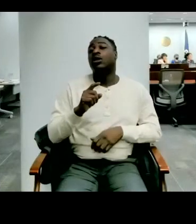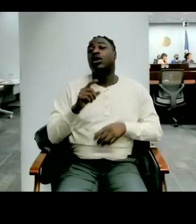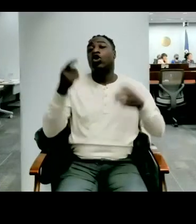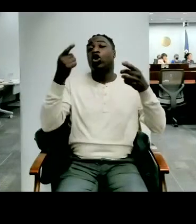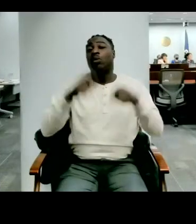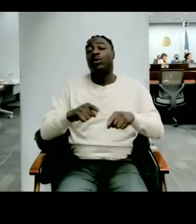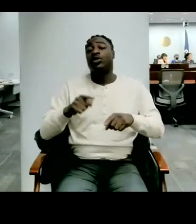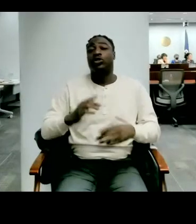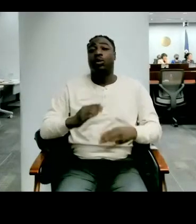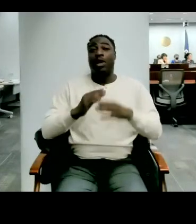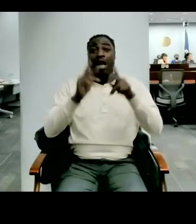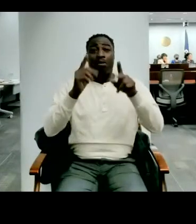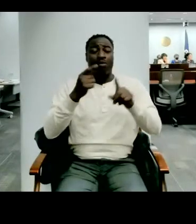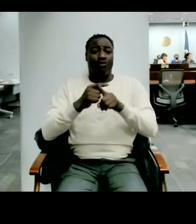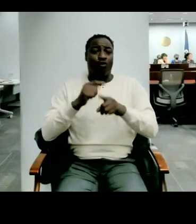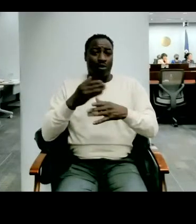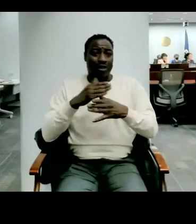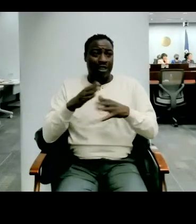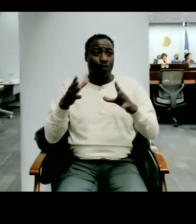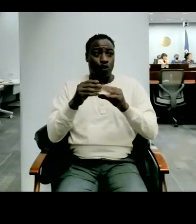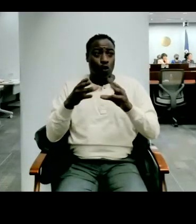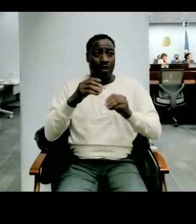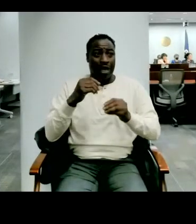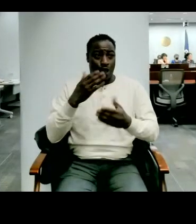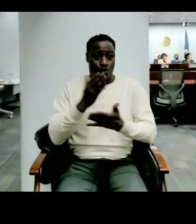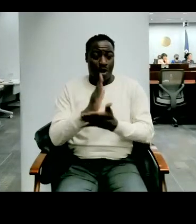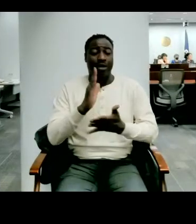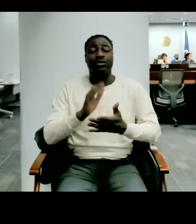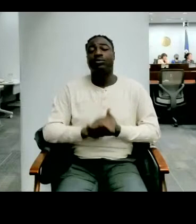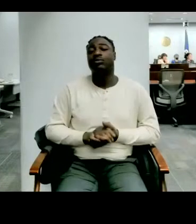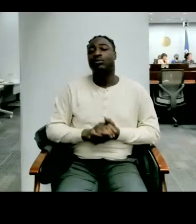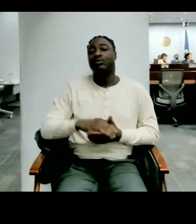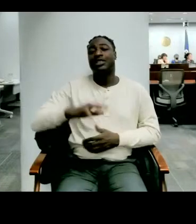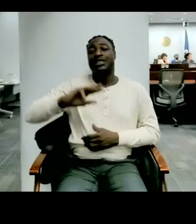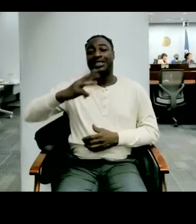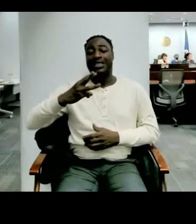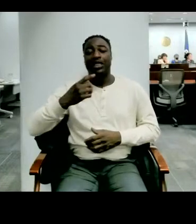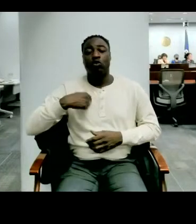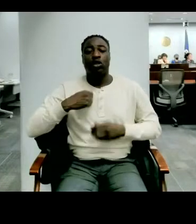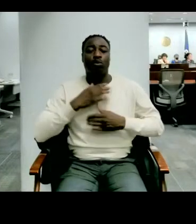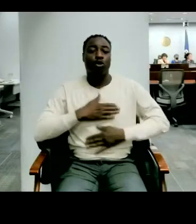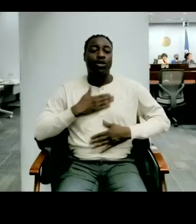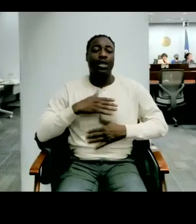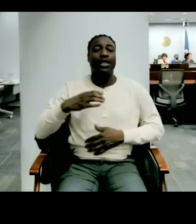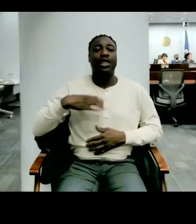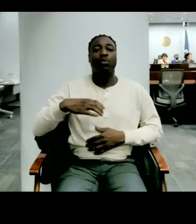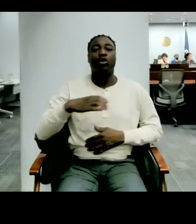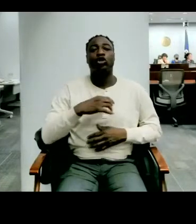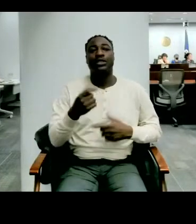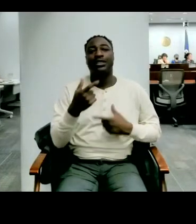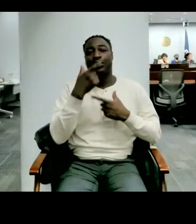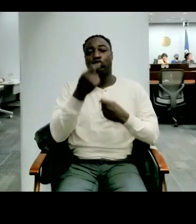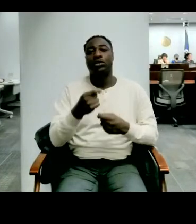sharing their stories and asserting their rights. Sixth and last, we appreciate the Commission's interest and the impact